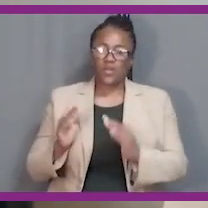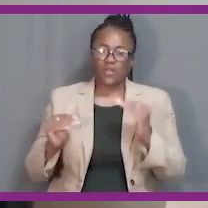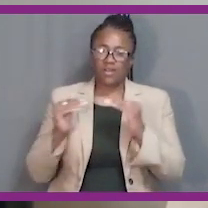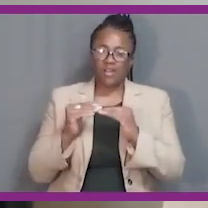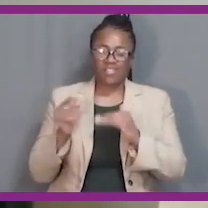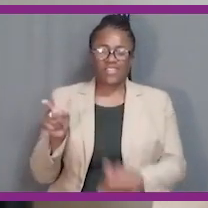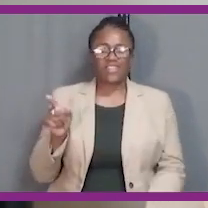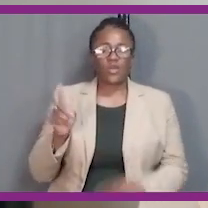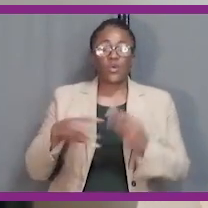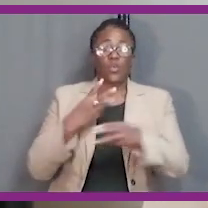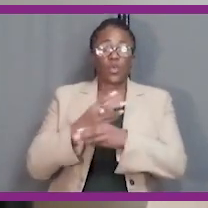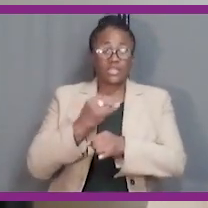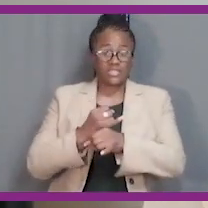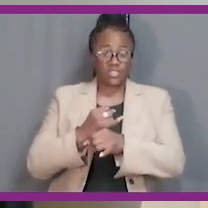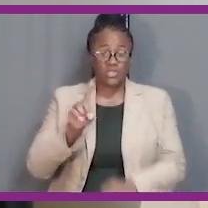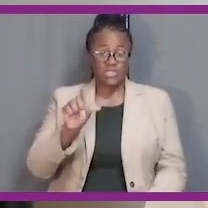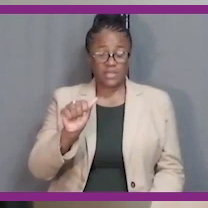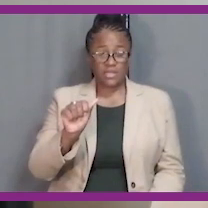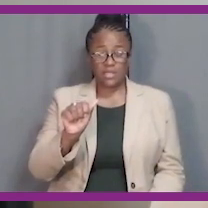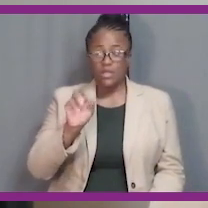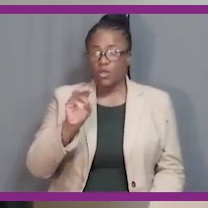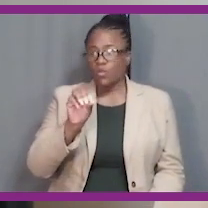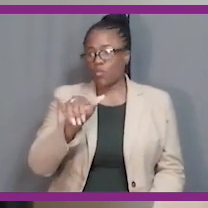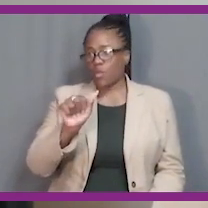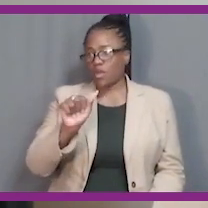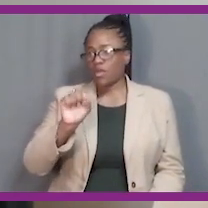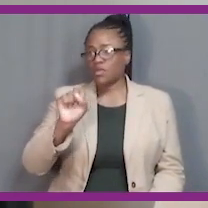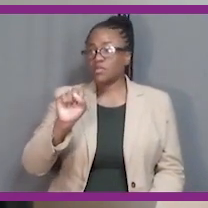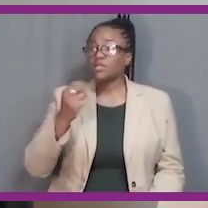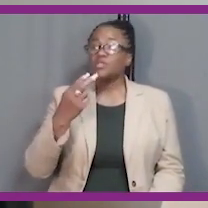here at The World Institute on Disability, we hope to bring the real experiences of people